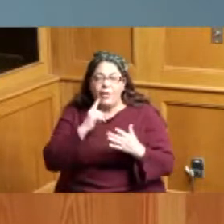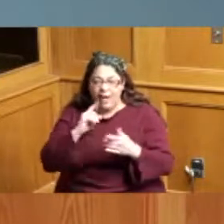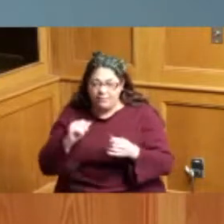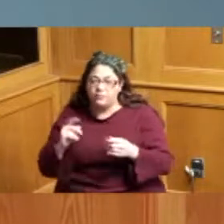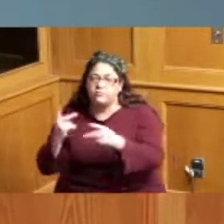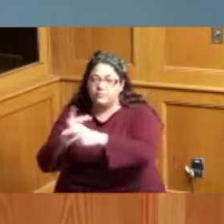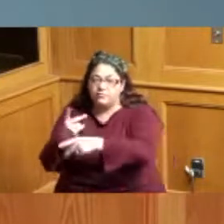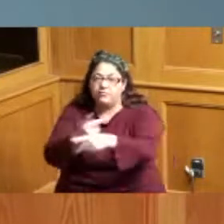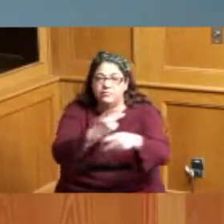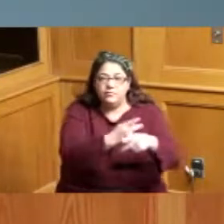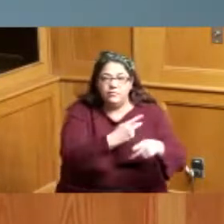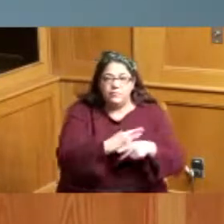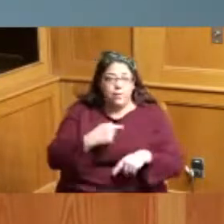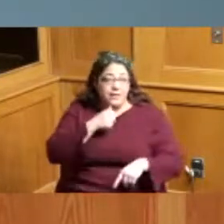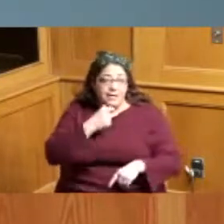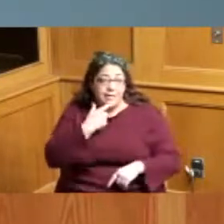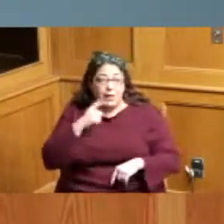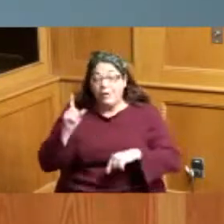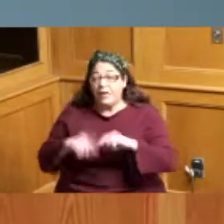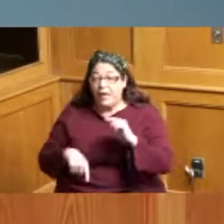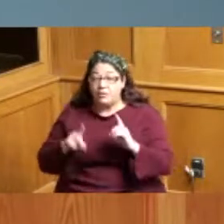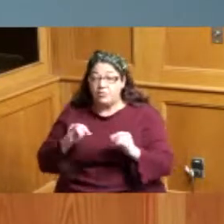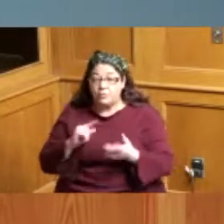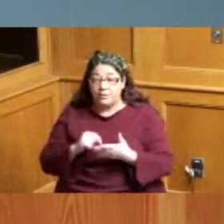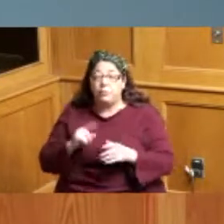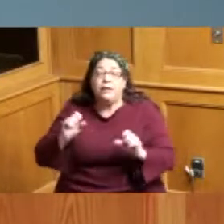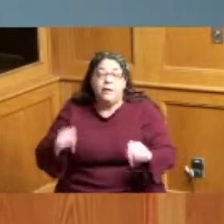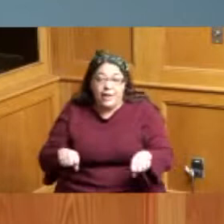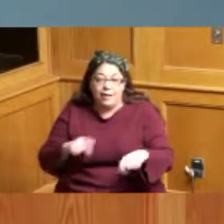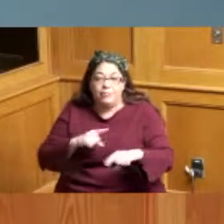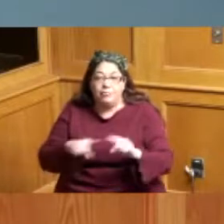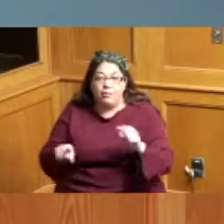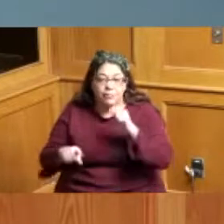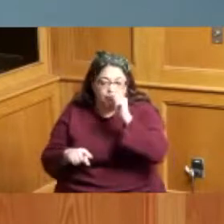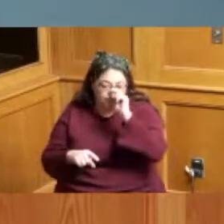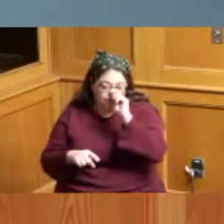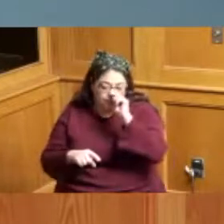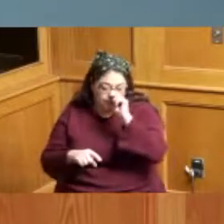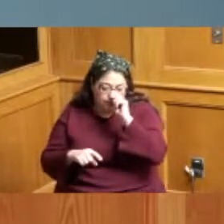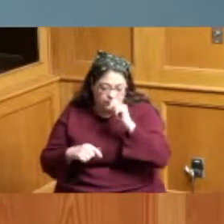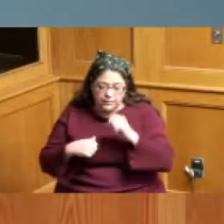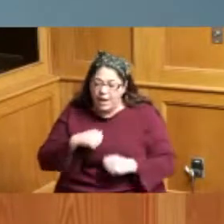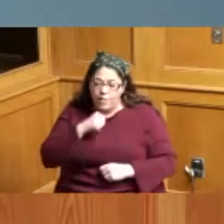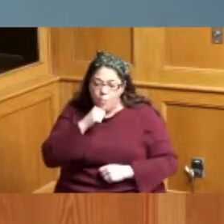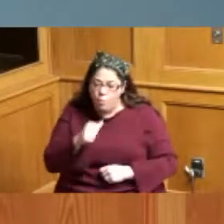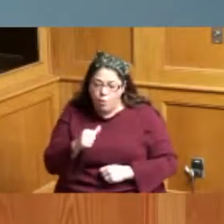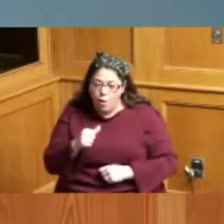soon I'm not saying we can't connect them I'm not going to going to necessarily stand in the way but